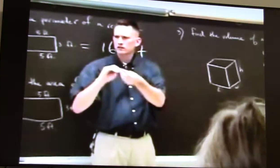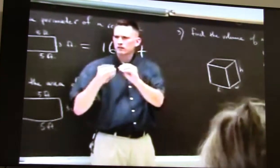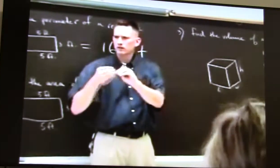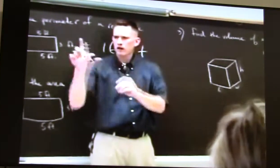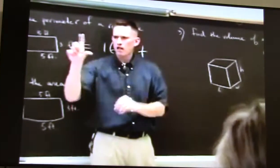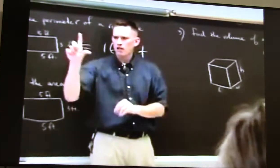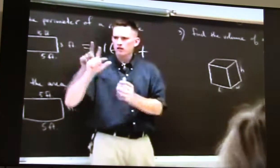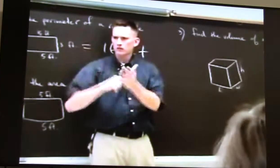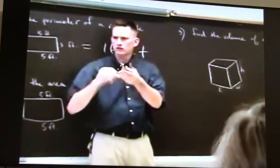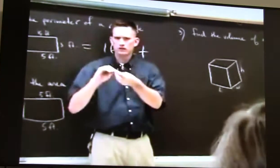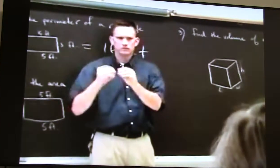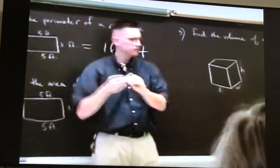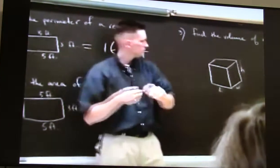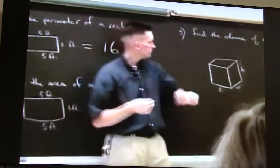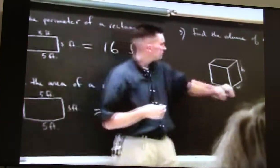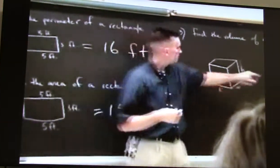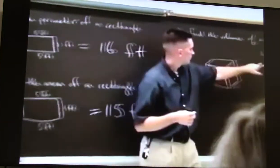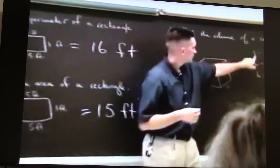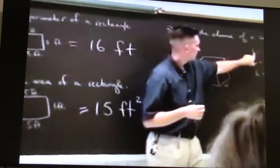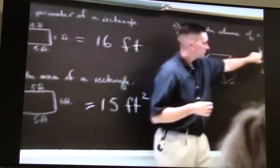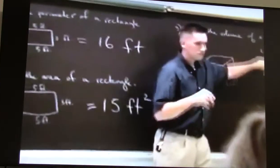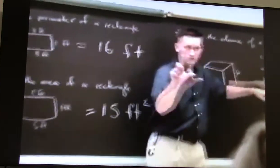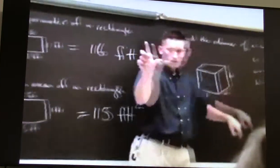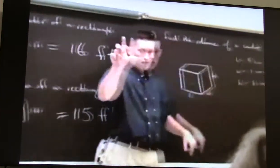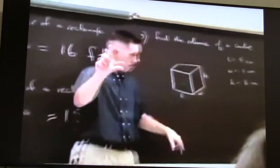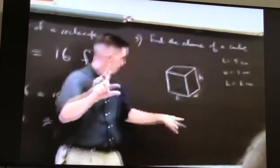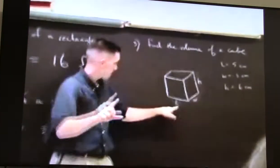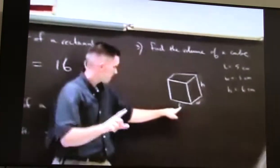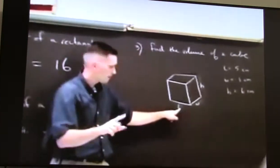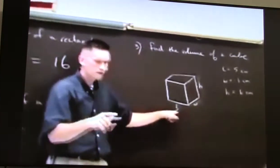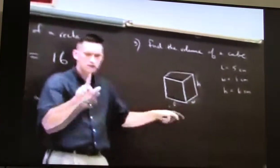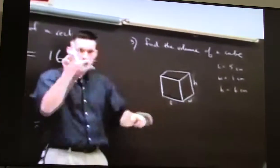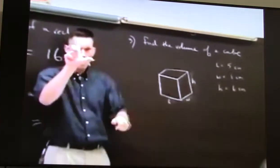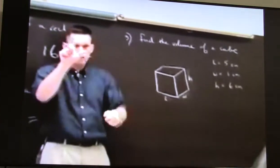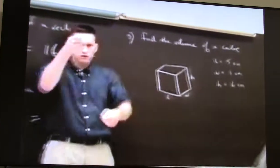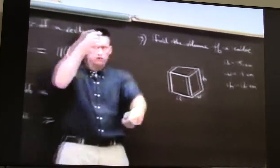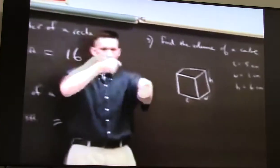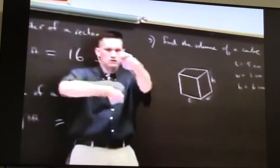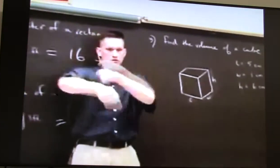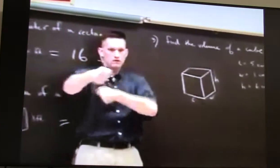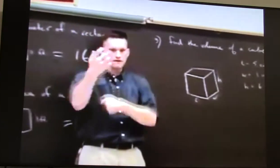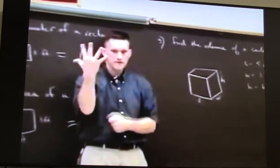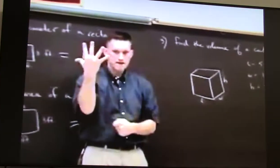So whats the number for length?